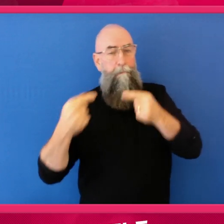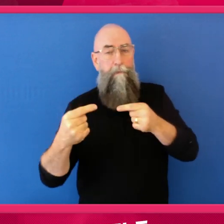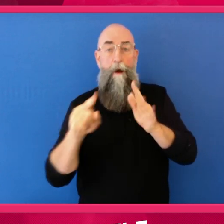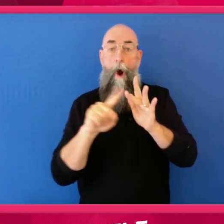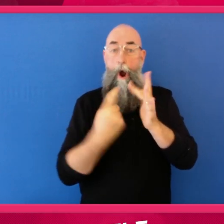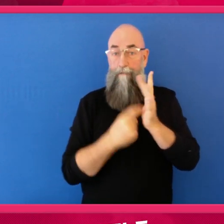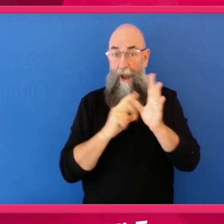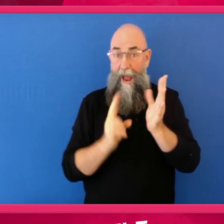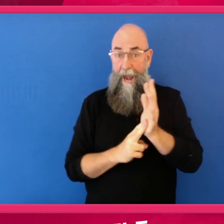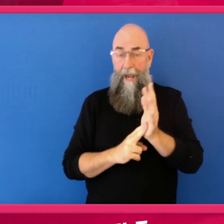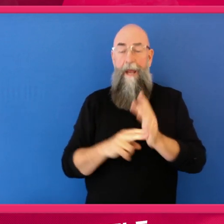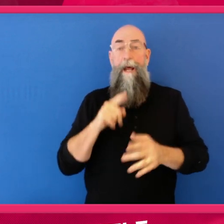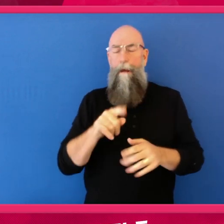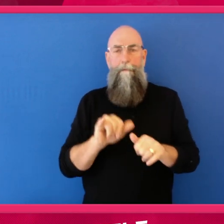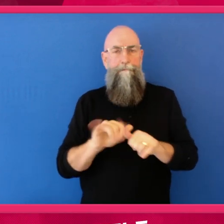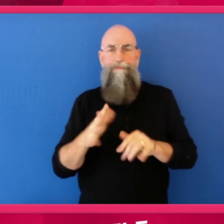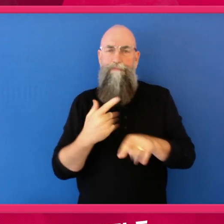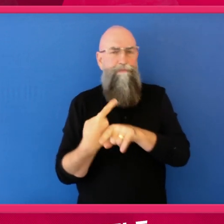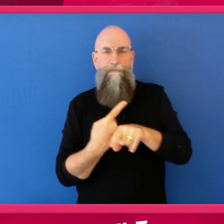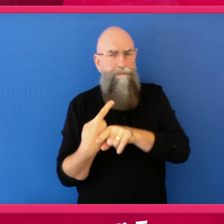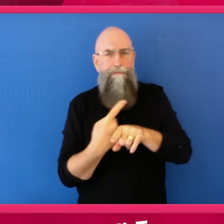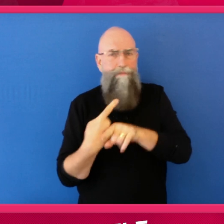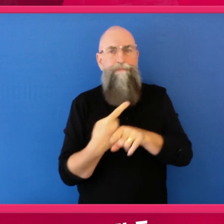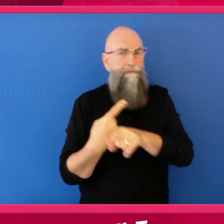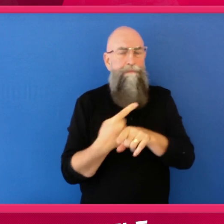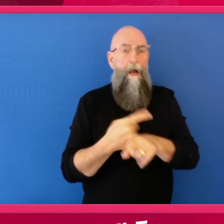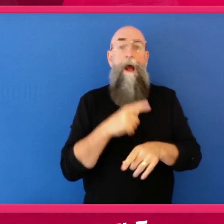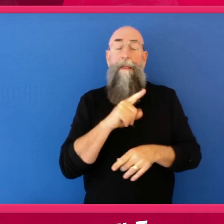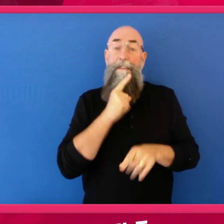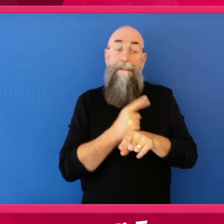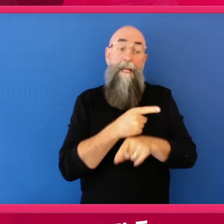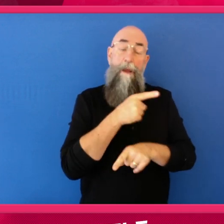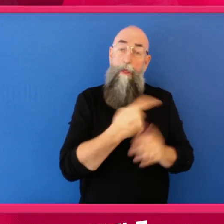conversations about the Rollers are that they are intent and intense and ready to go.